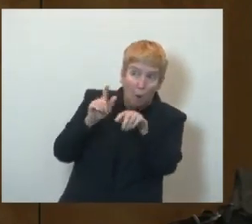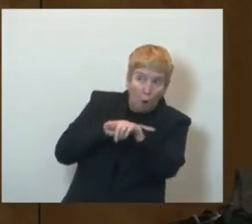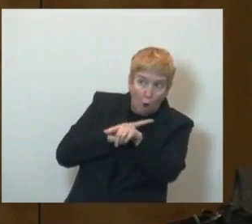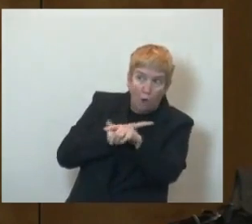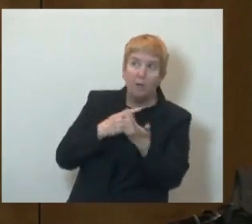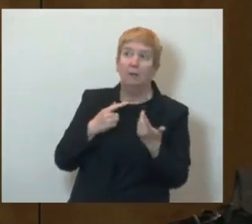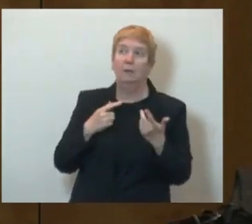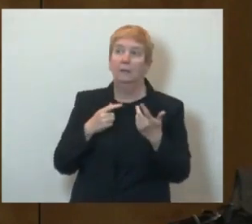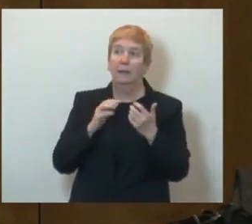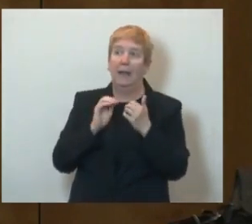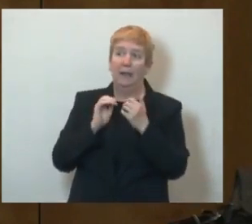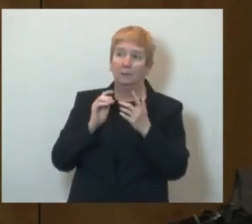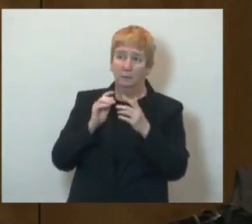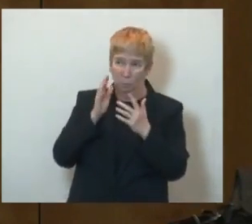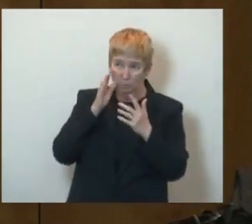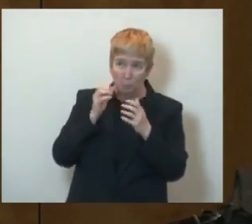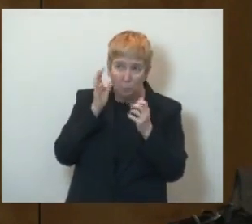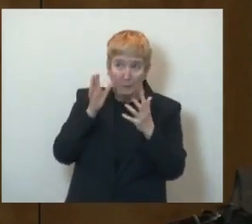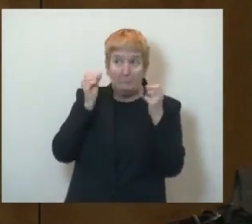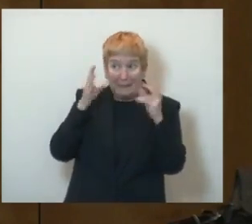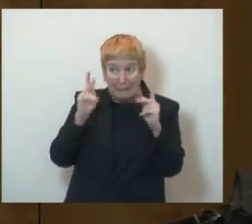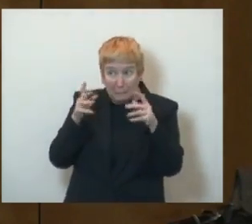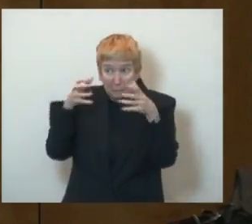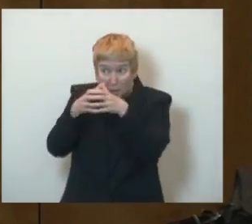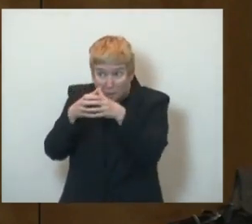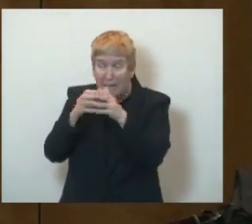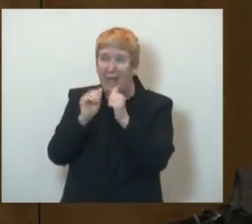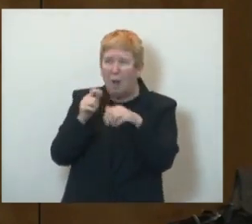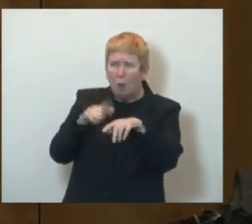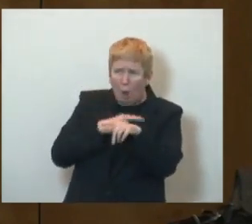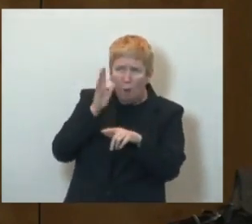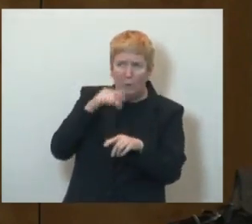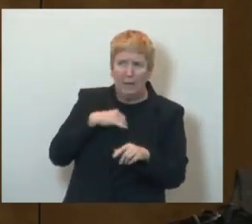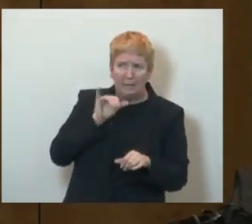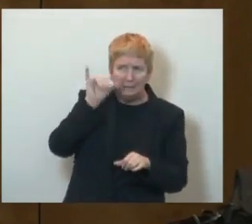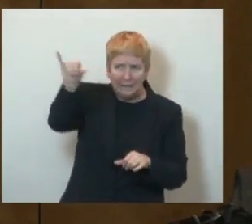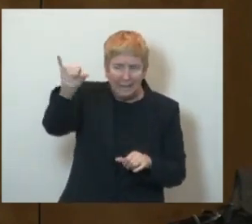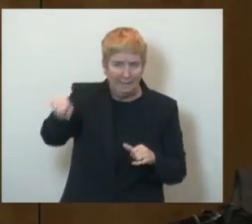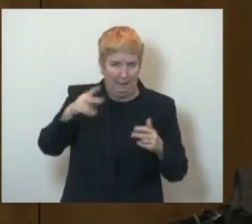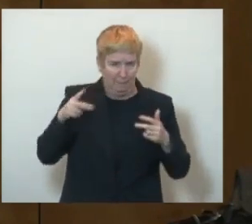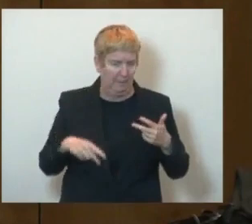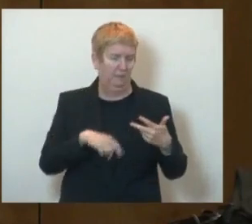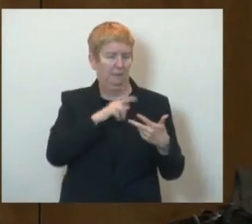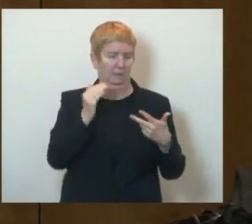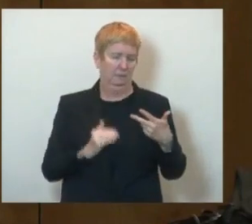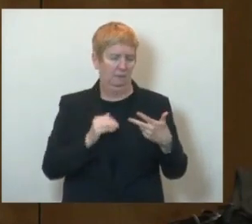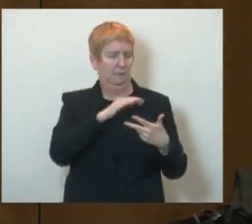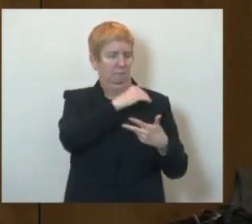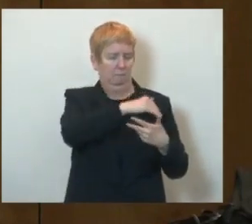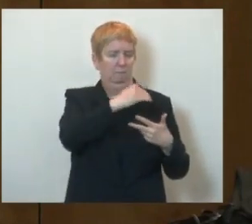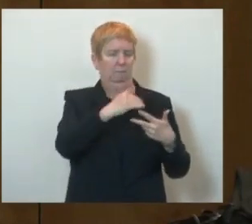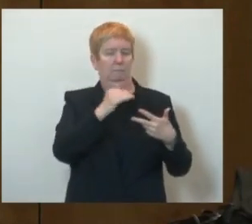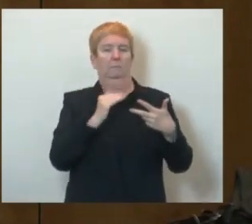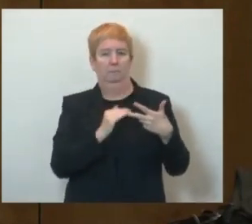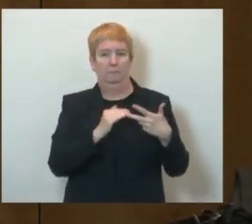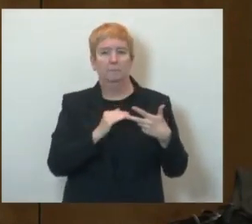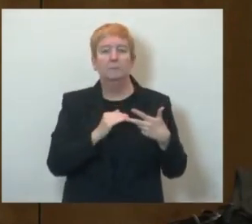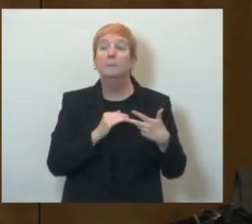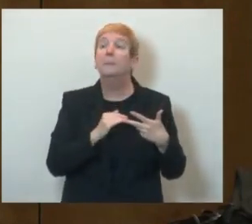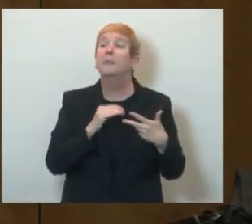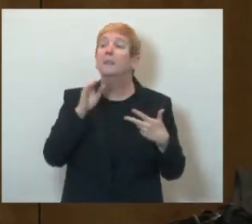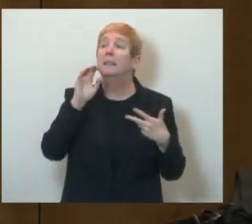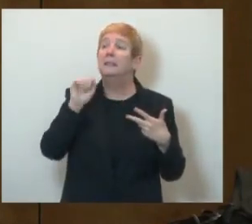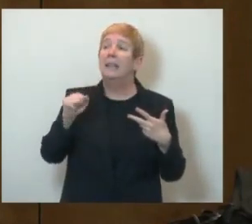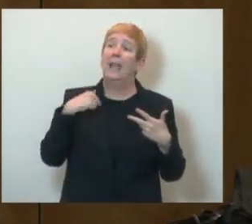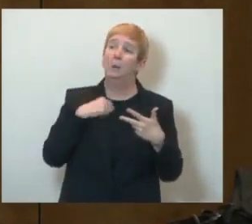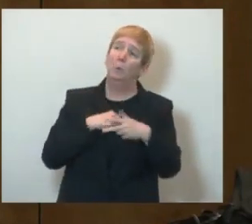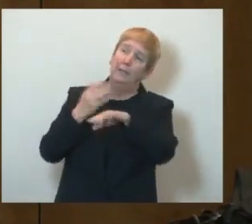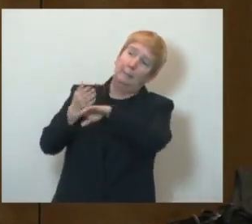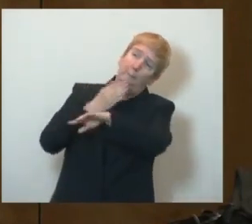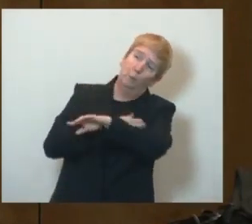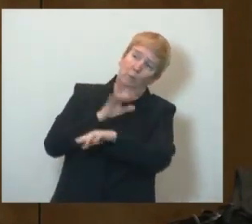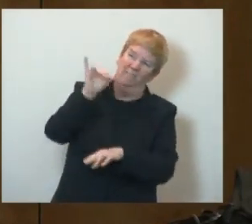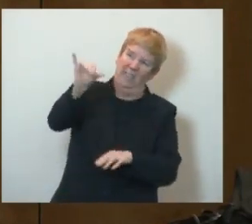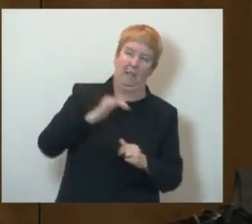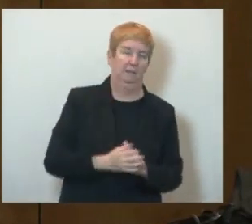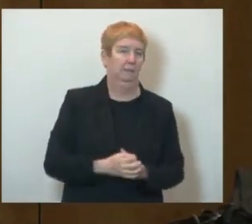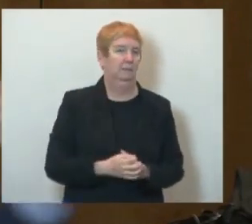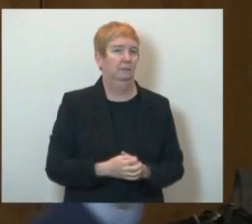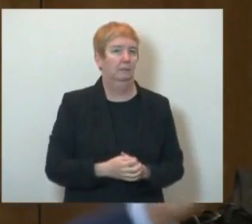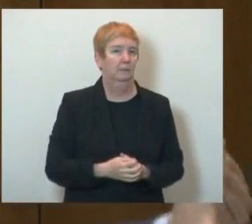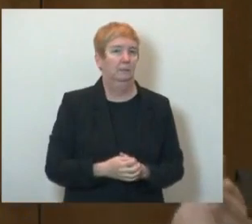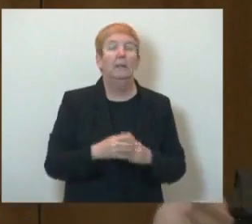WHAT’S THE INTENSITY OF THAT CONTACT LIKE HOW LONG ARE YOU GOING TO BE WITH THAT PERSON OR PEOPLE AND HOW CLOSE WILL YOU BE WITH THAT PERSON OR PEOPLE WHO ARE THOSE PEOPLE AND THEN THE